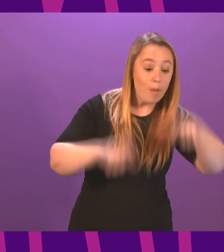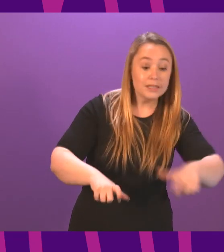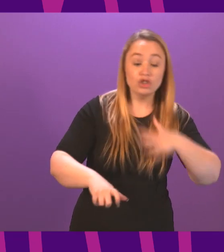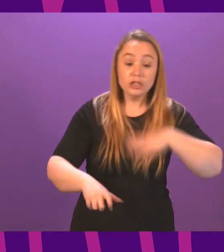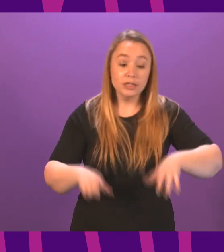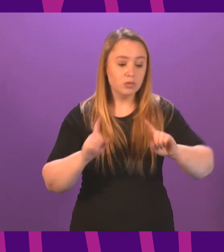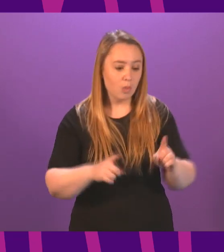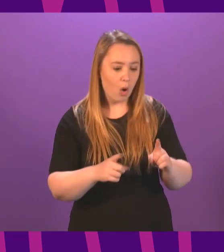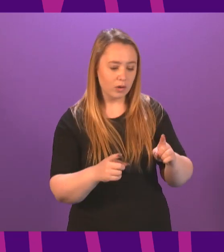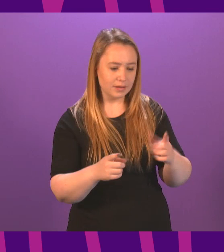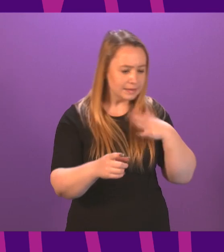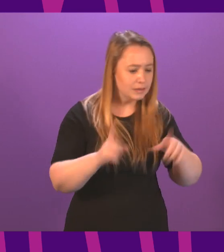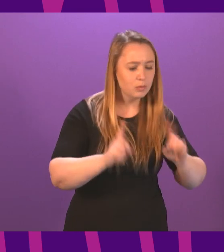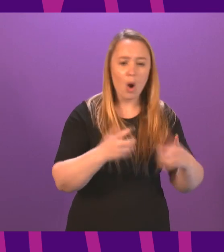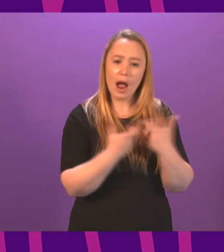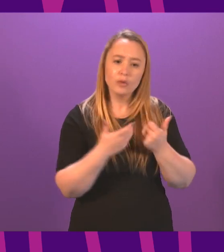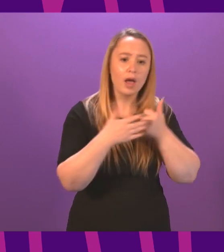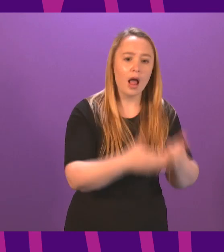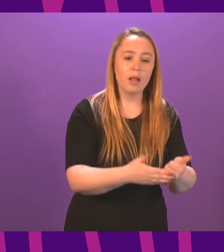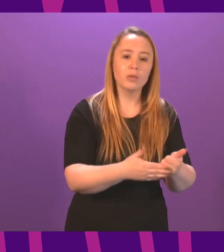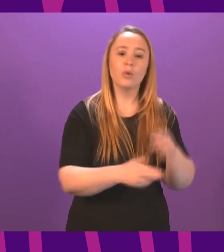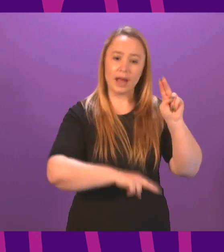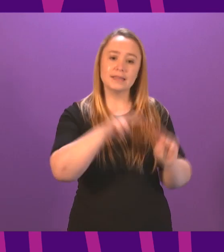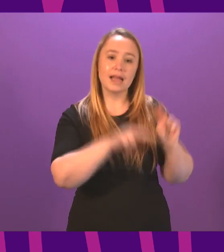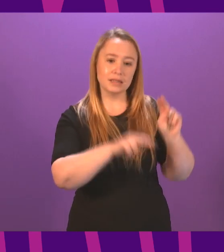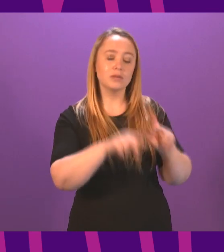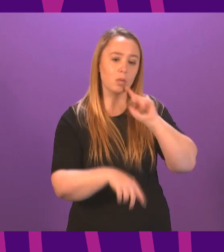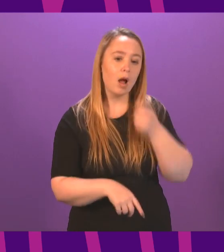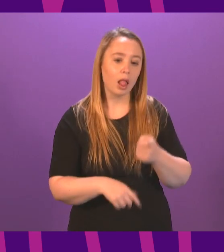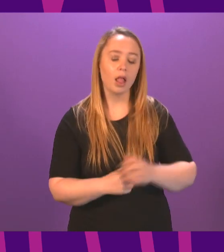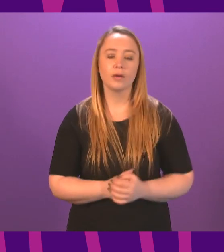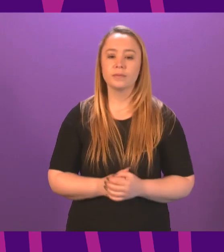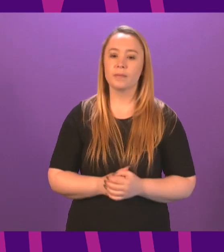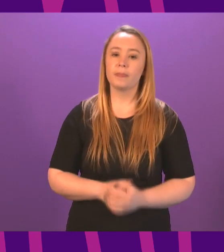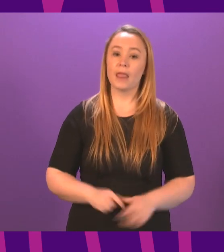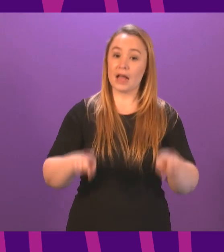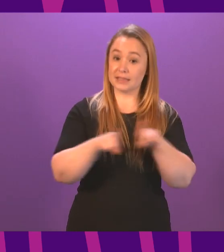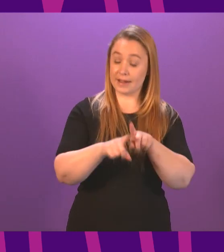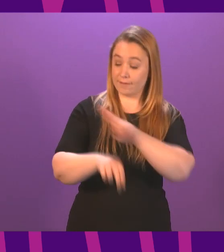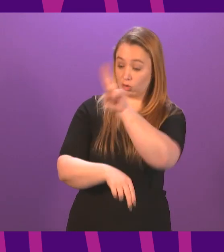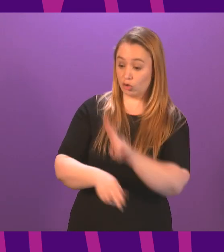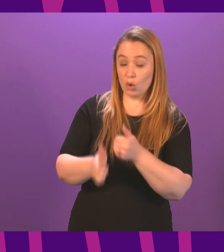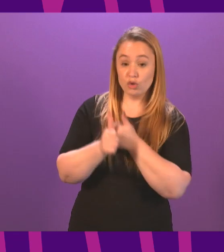be met. Just as we will with support for schools and with the roll-out of testing, we will